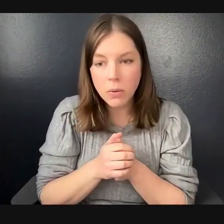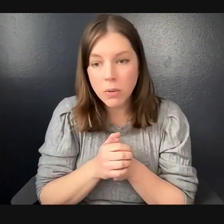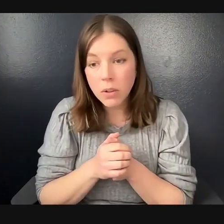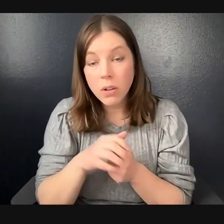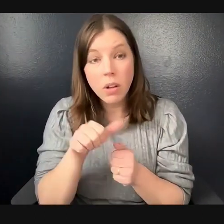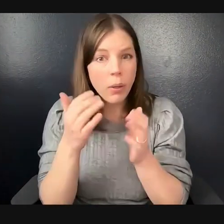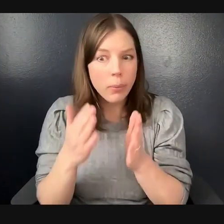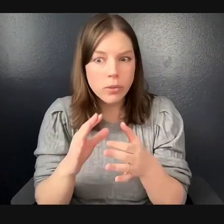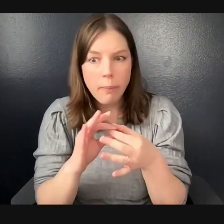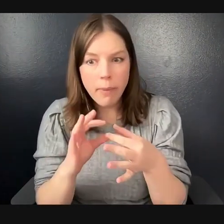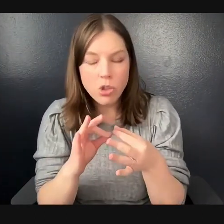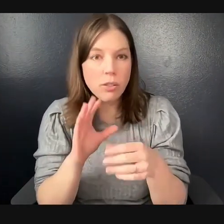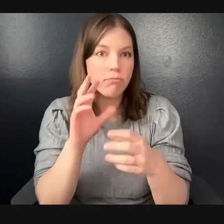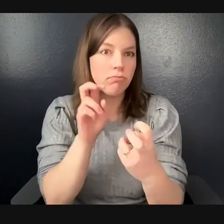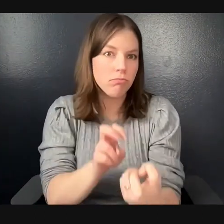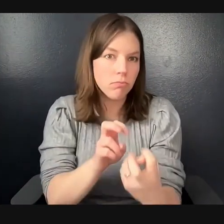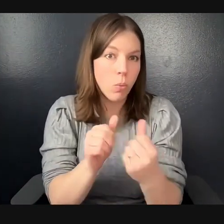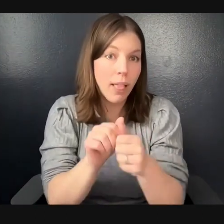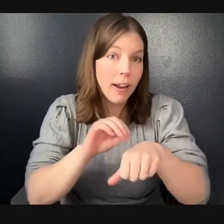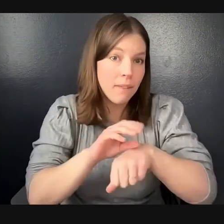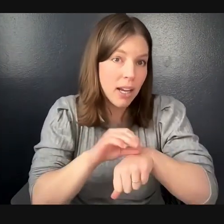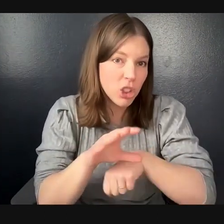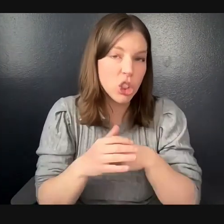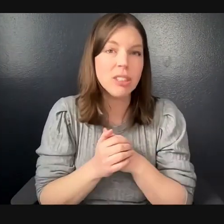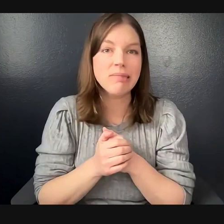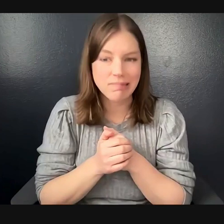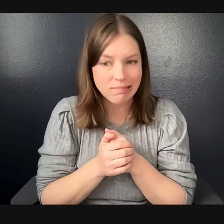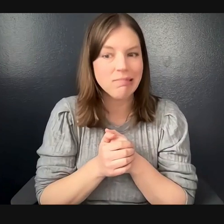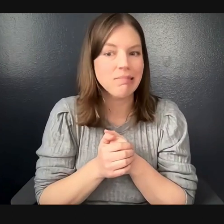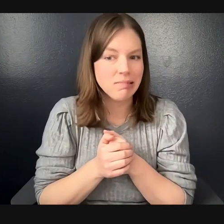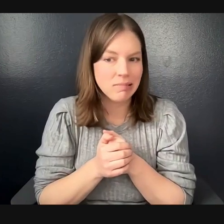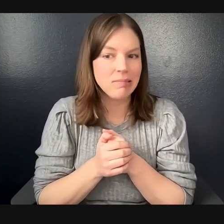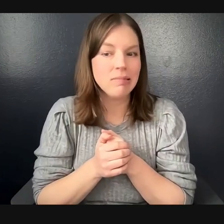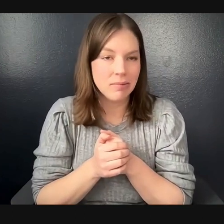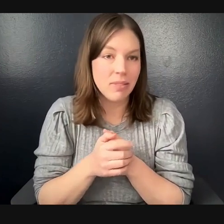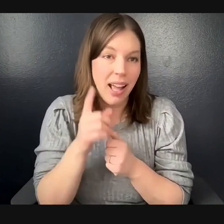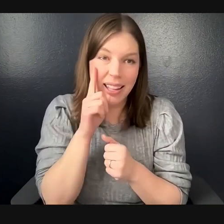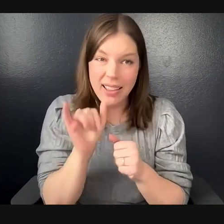it's certainly time to consider that. I see someone said, meet with an advisor.